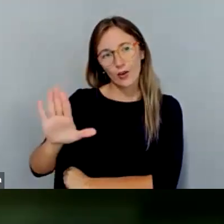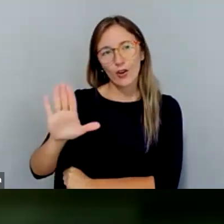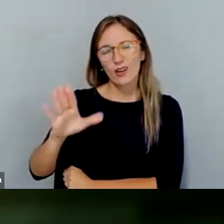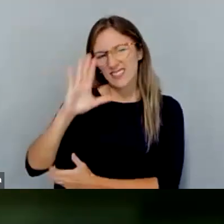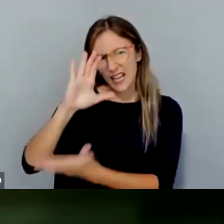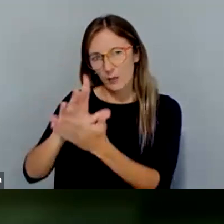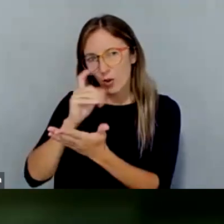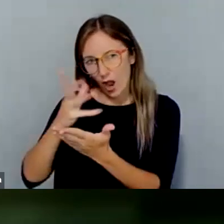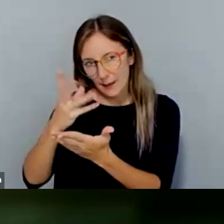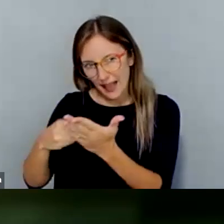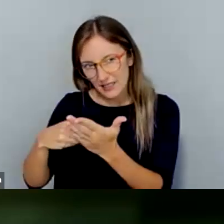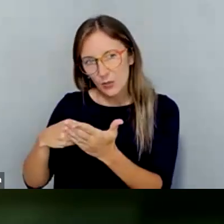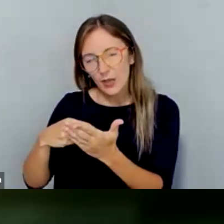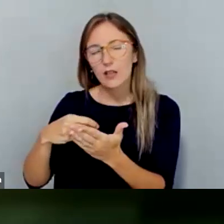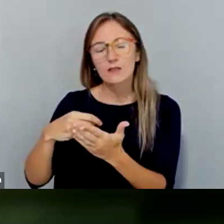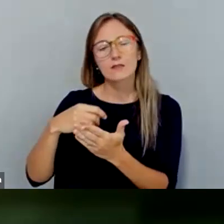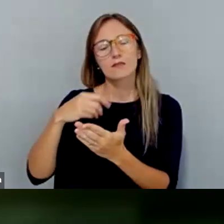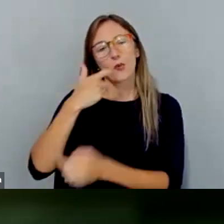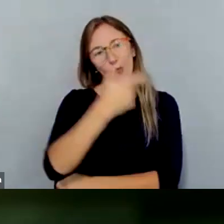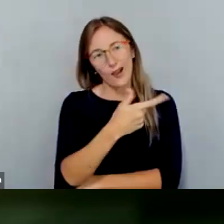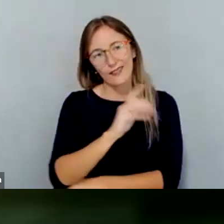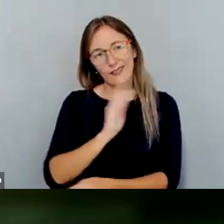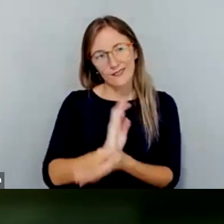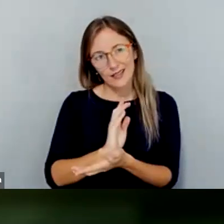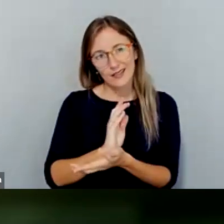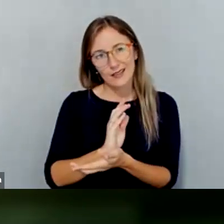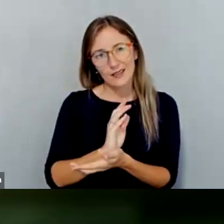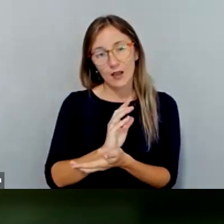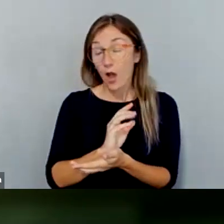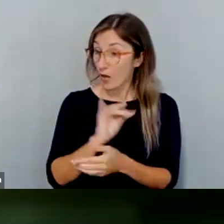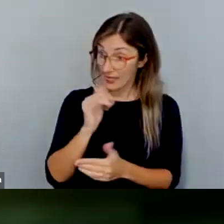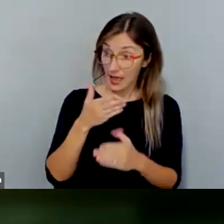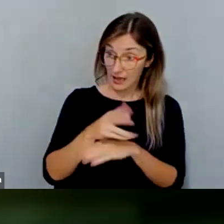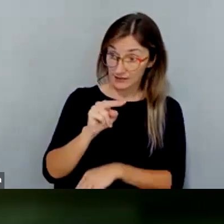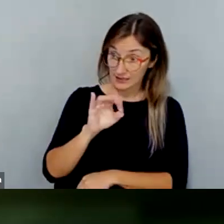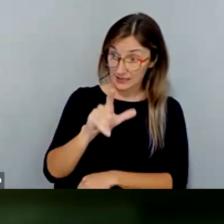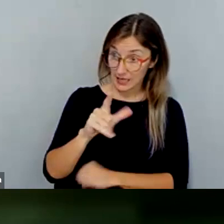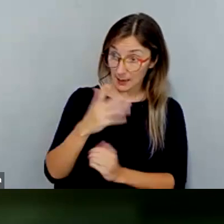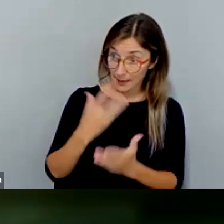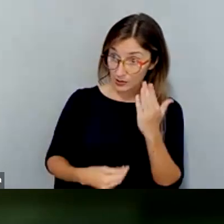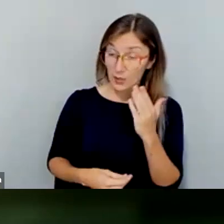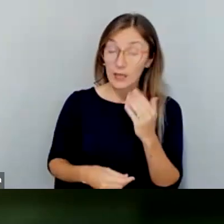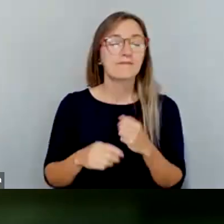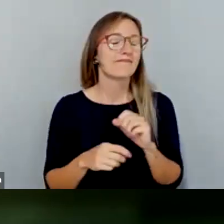: Absolutely [chuckle]. Denise Jacobson was watching her and her late husband story on the film.